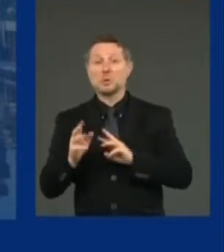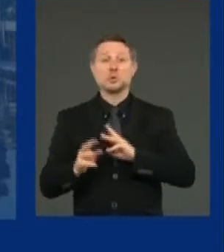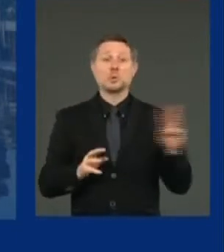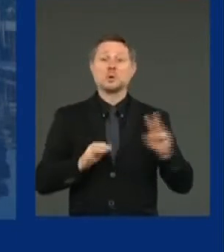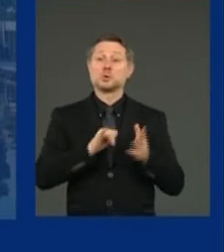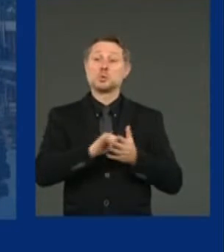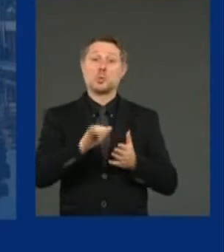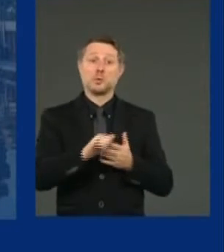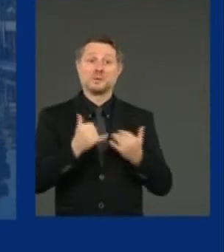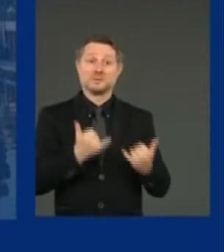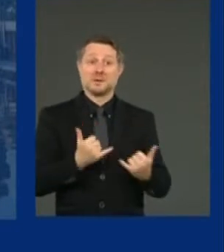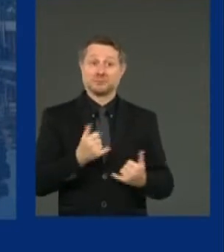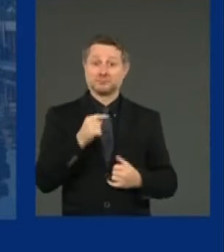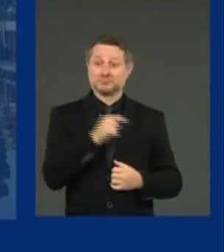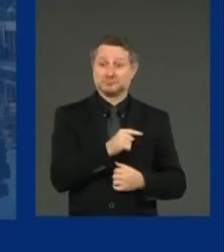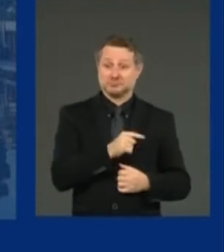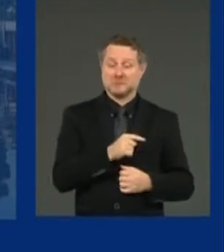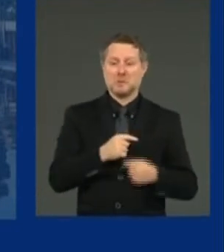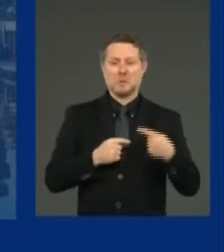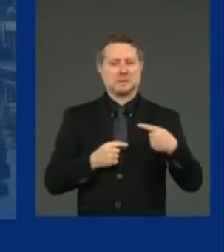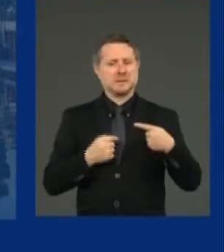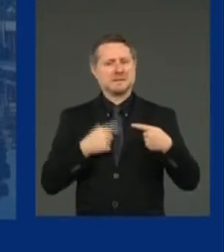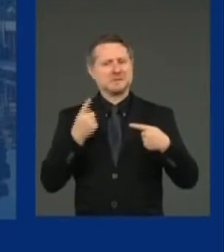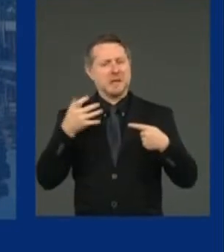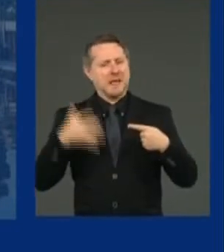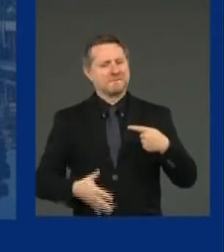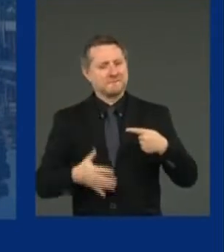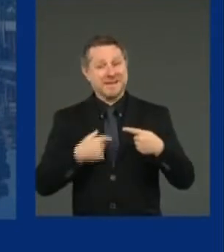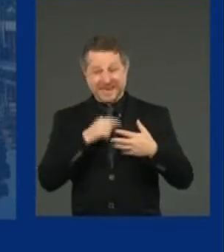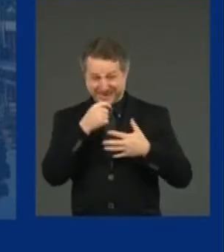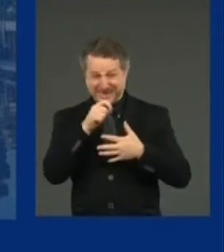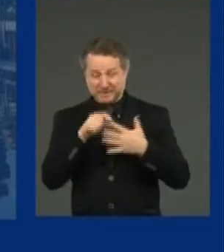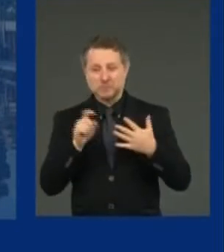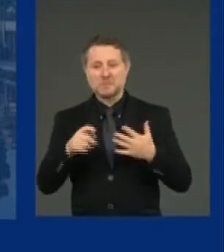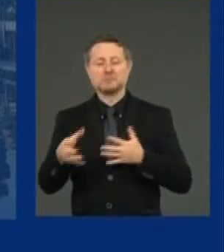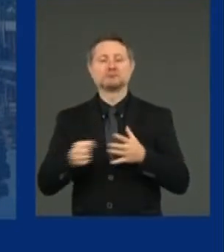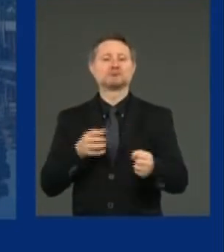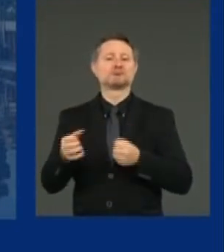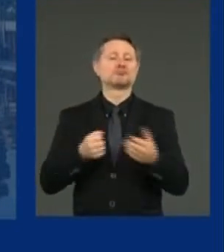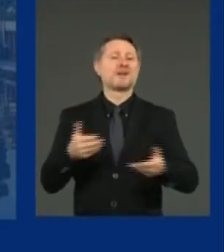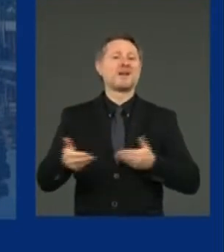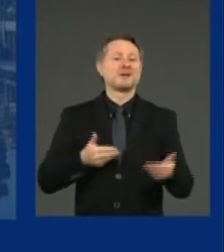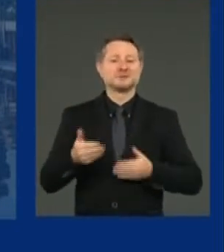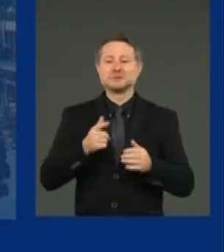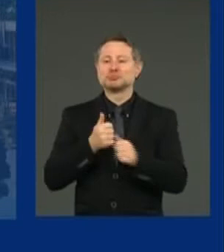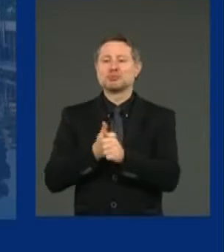THE DATA POINTS, HIT THE METRICS.WESTERN NEW YORK HAS ONE METRIC THAT THEY HAVE TO HIT WHICH IS